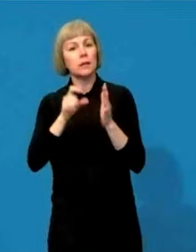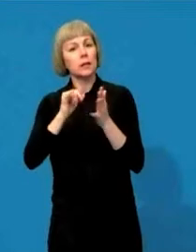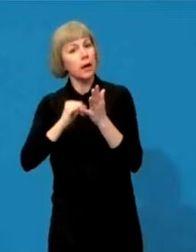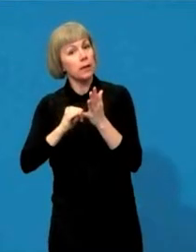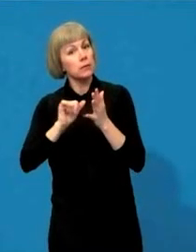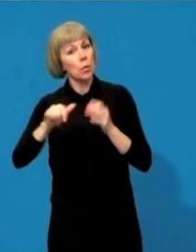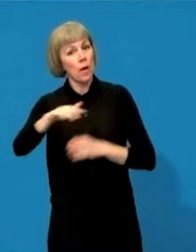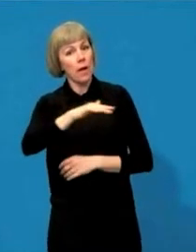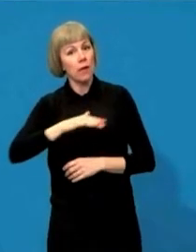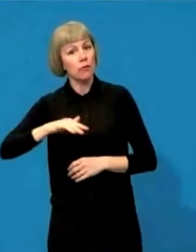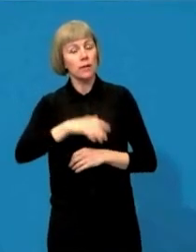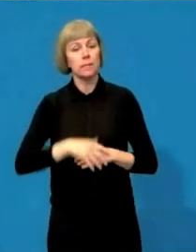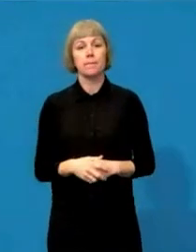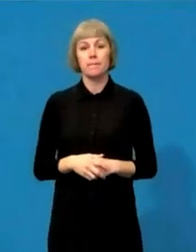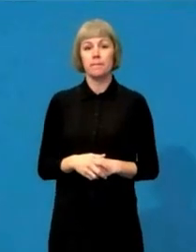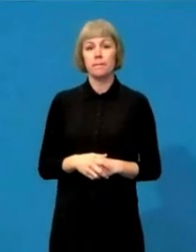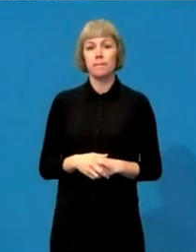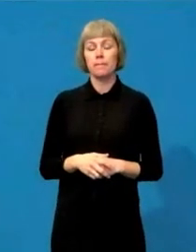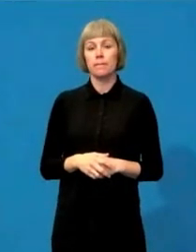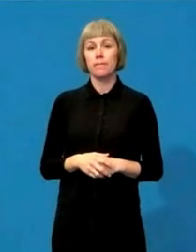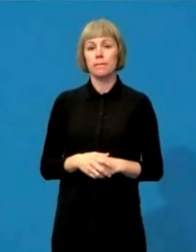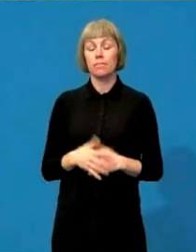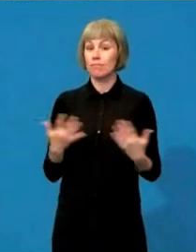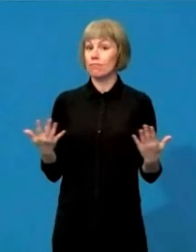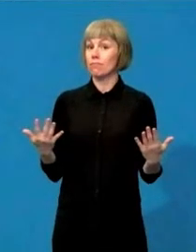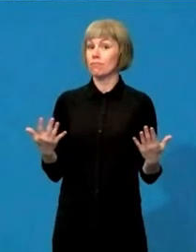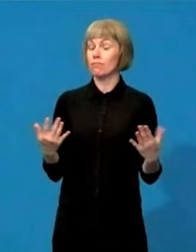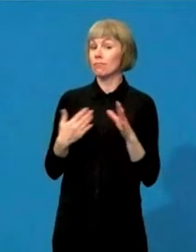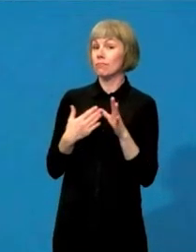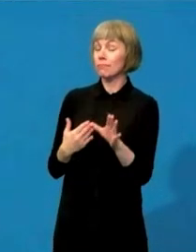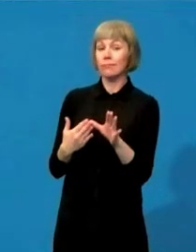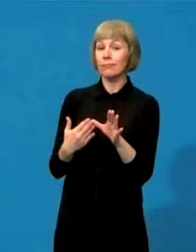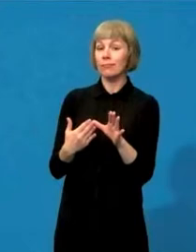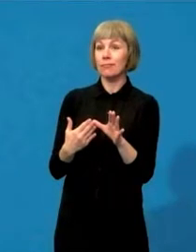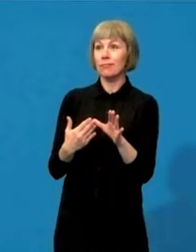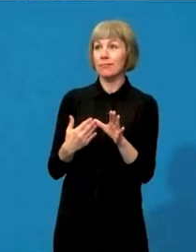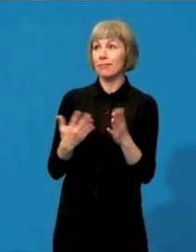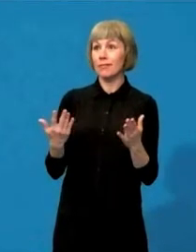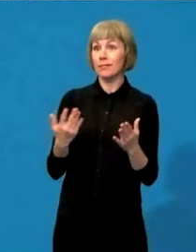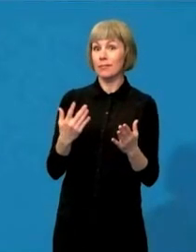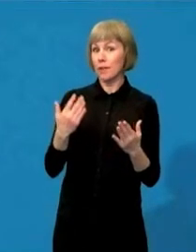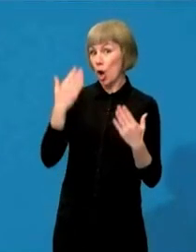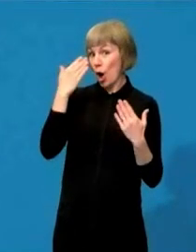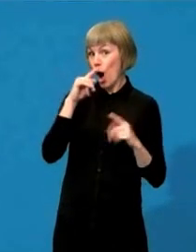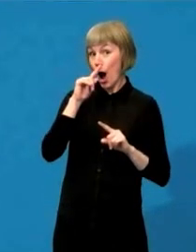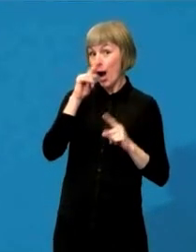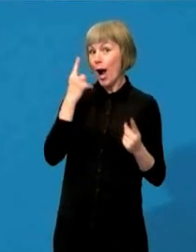I - honestly, I can't really make a comment of that because I wasn't aware.